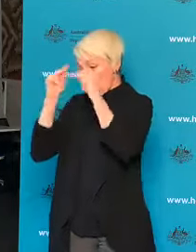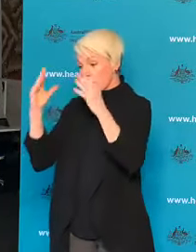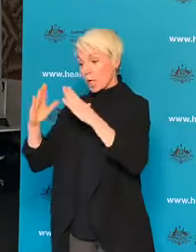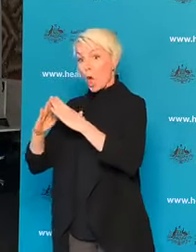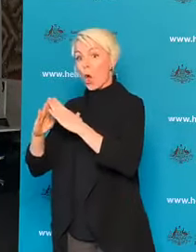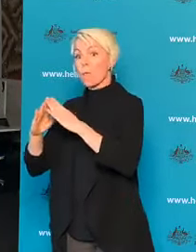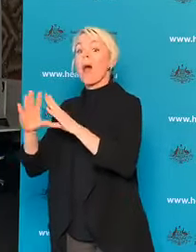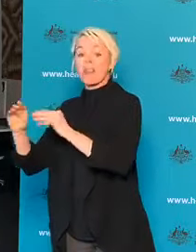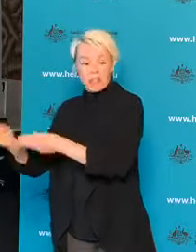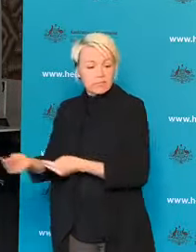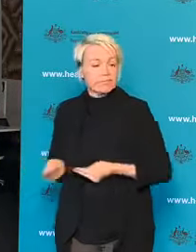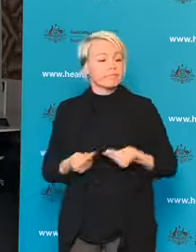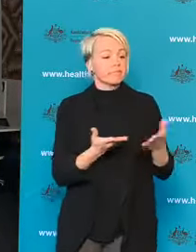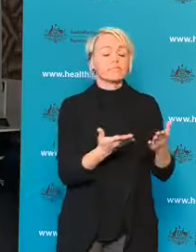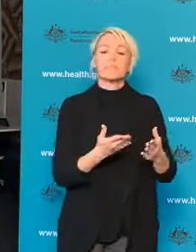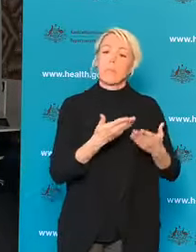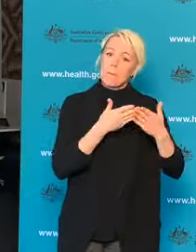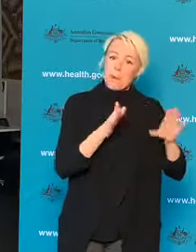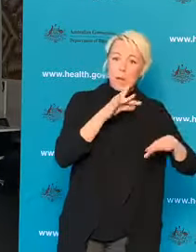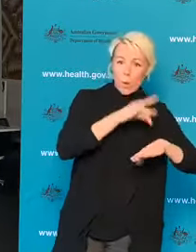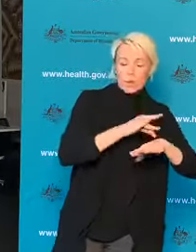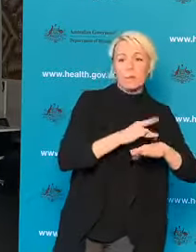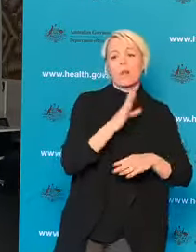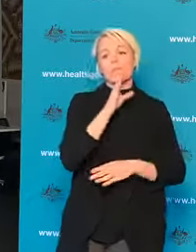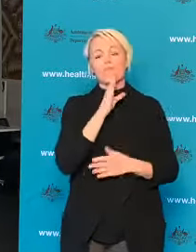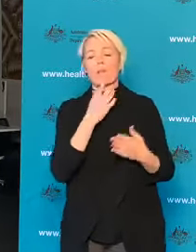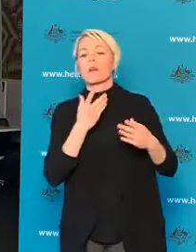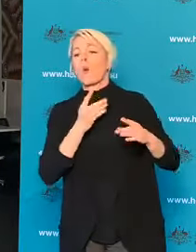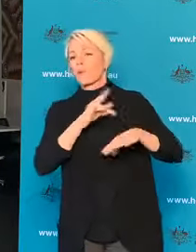hospitals in Victoria. We thank the dedicated health care